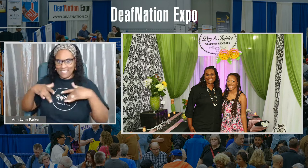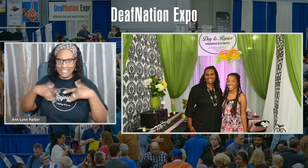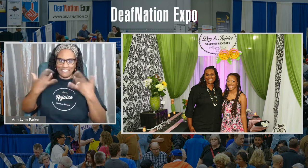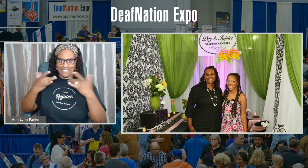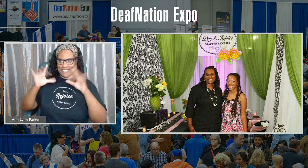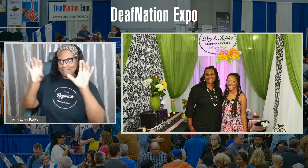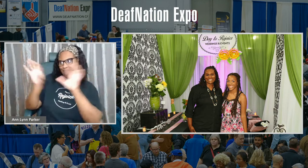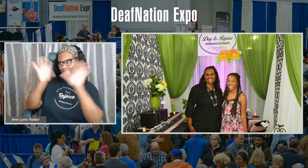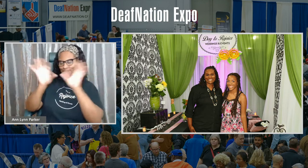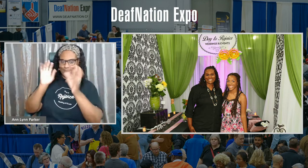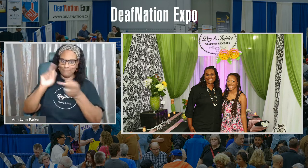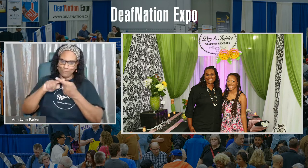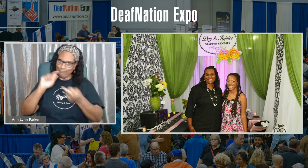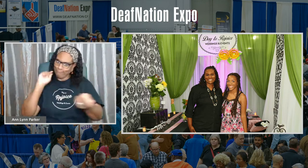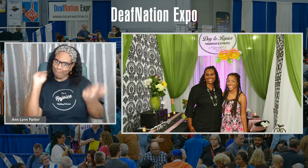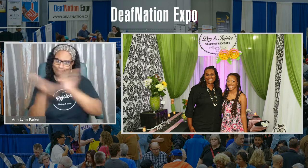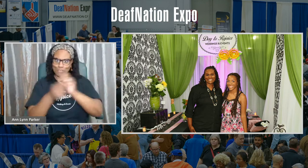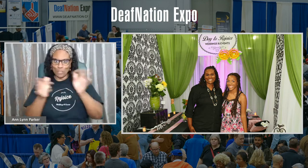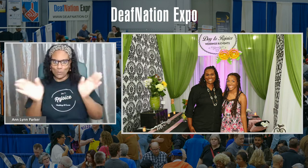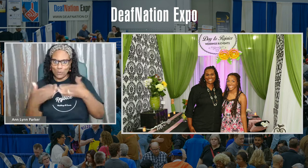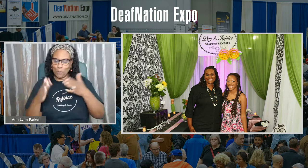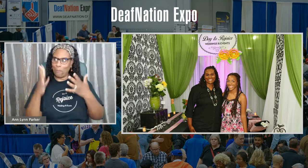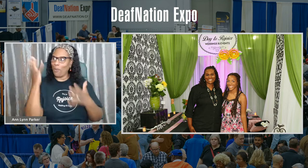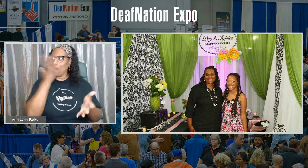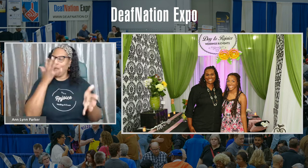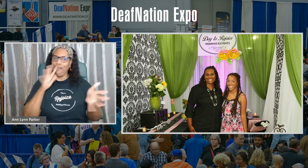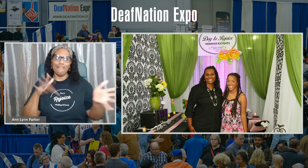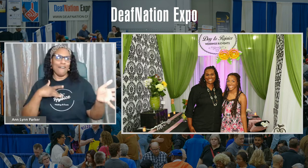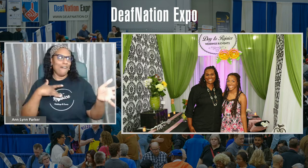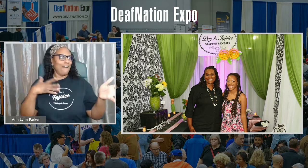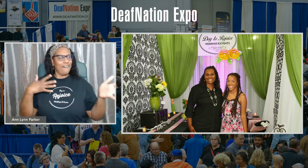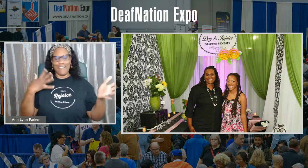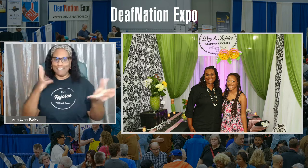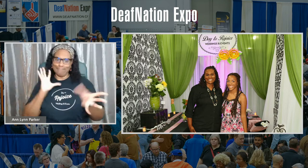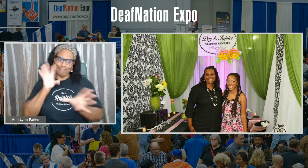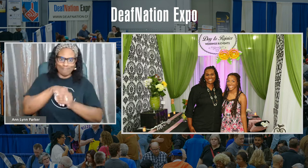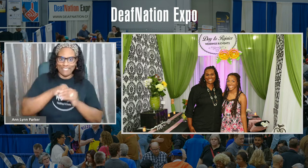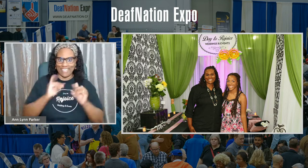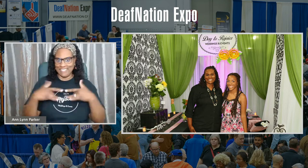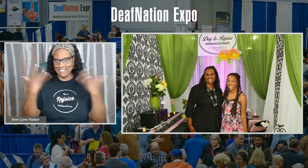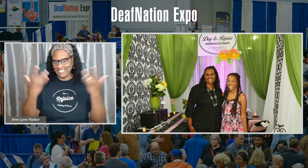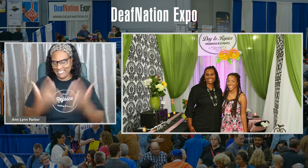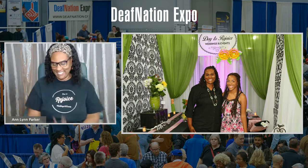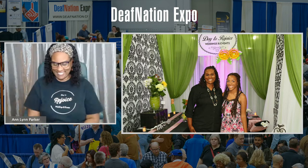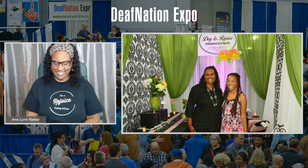My speciality is focusing on decoration to transform the room to best fit the event.